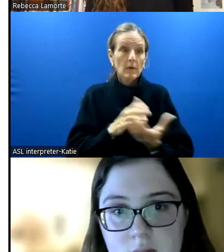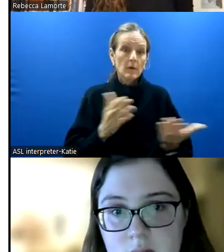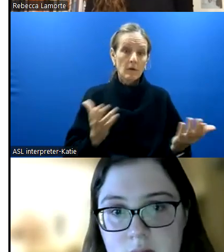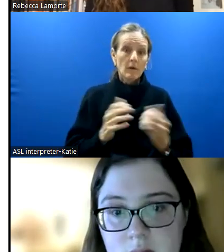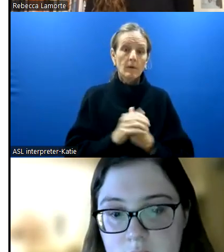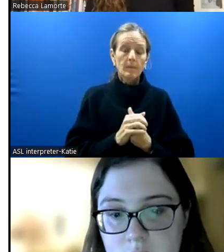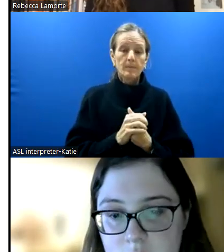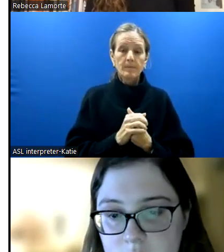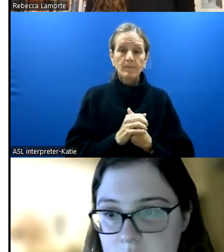this is great,